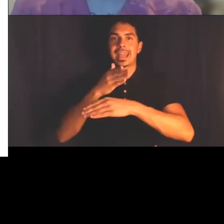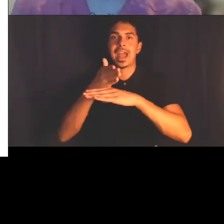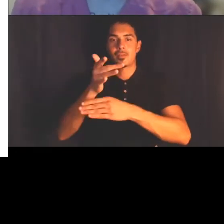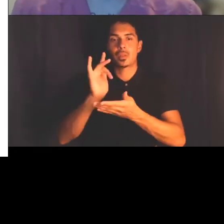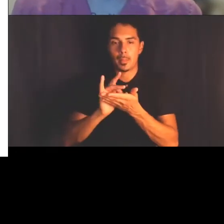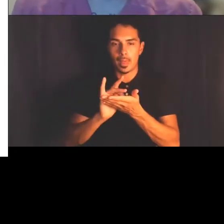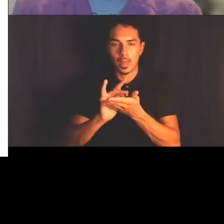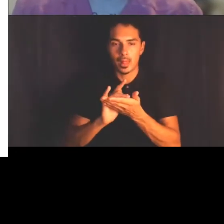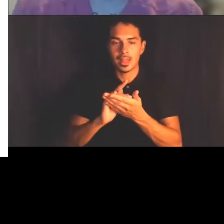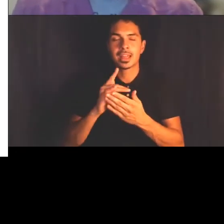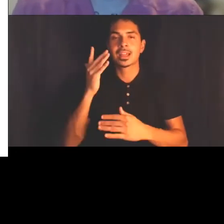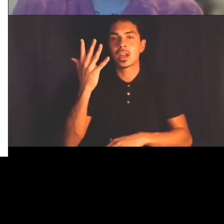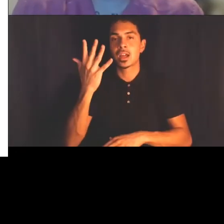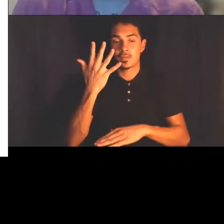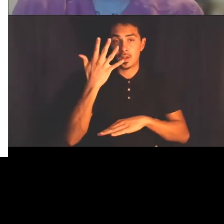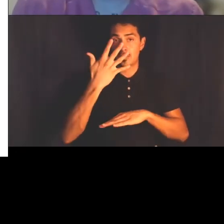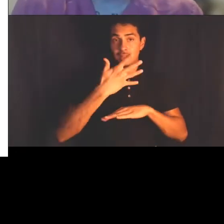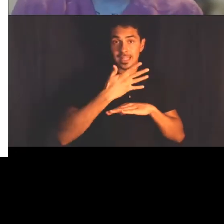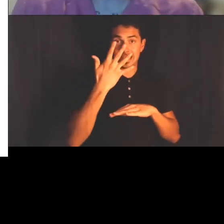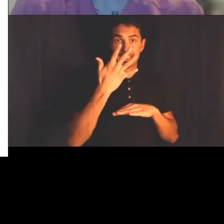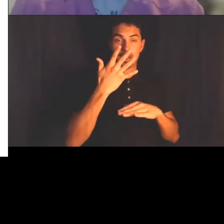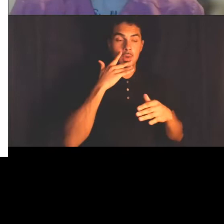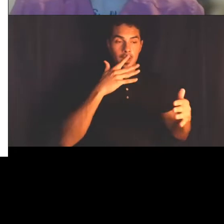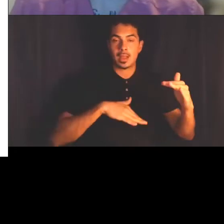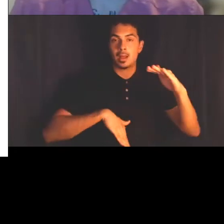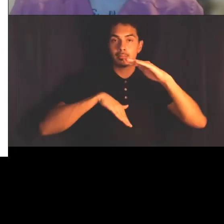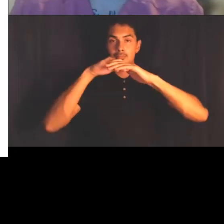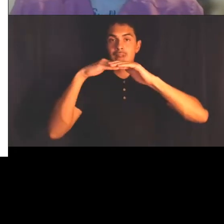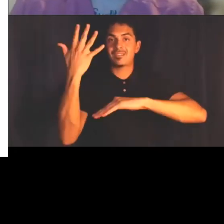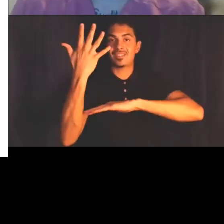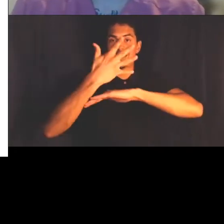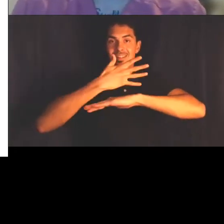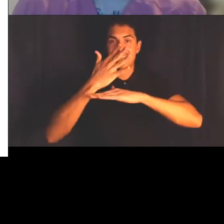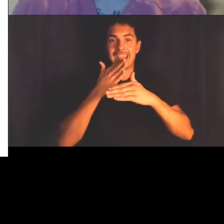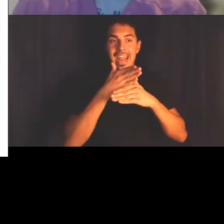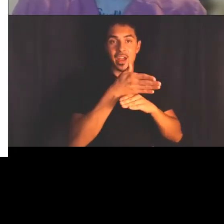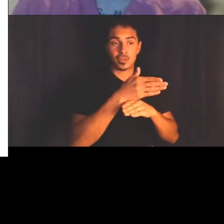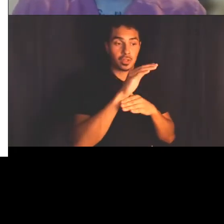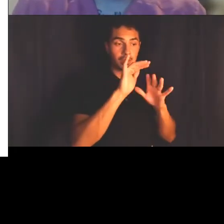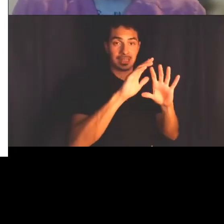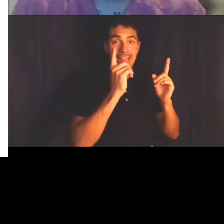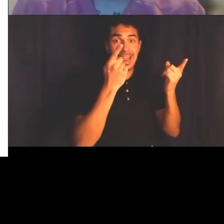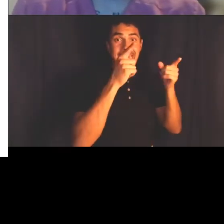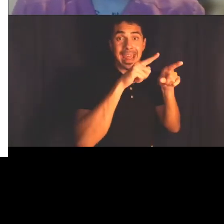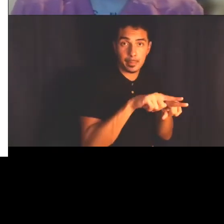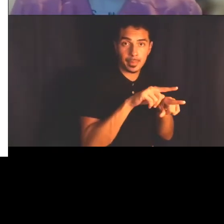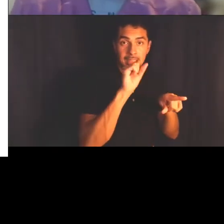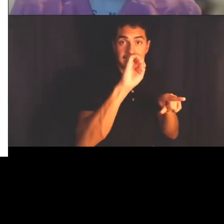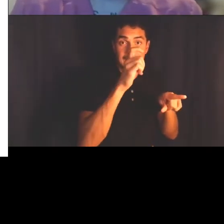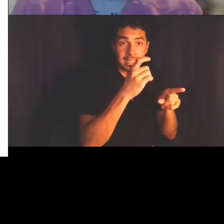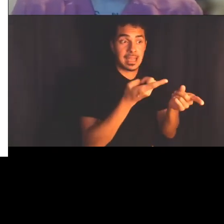and it can help prevent pregnancy. It does require a prescription, so that can sometimes